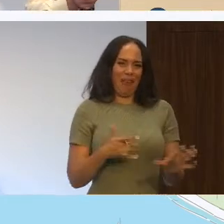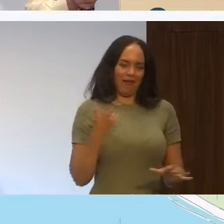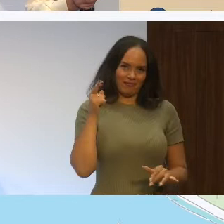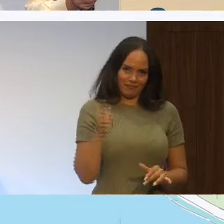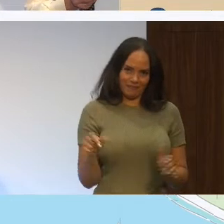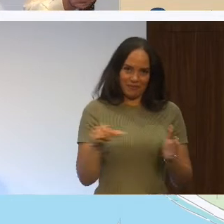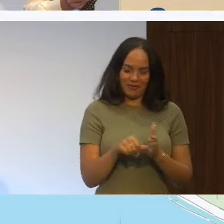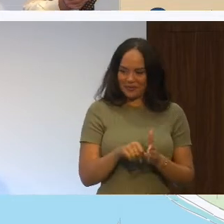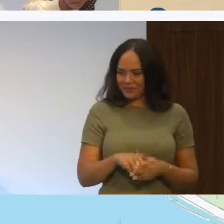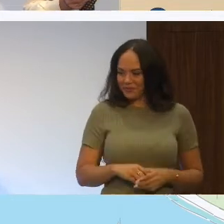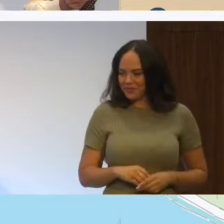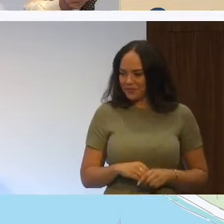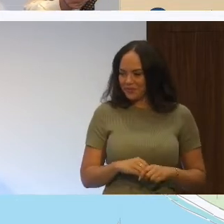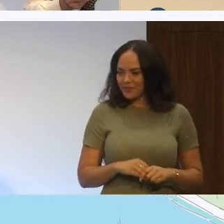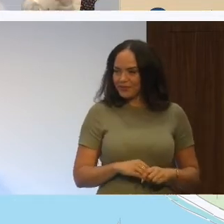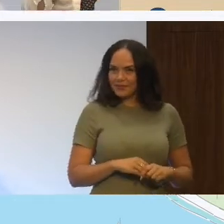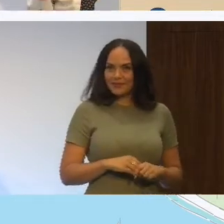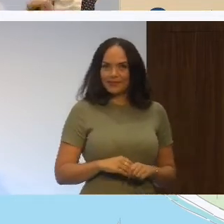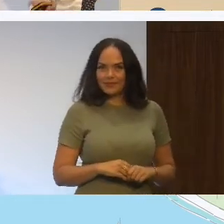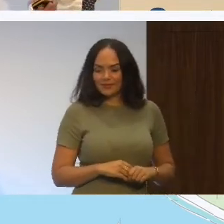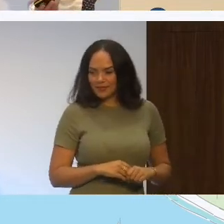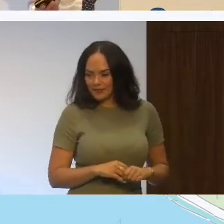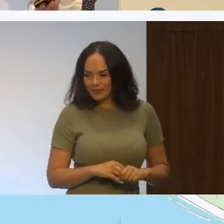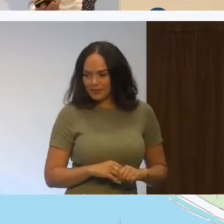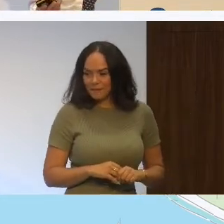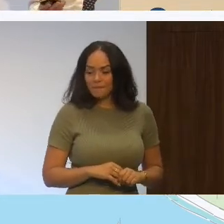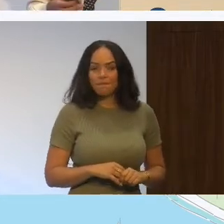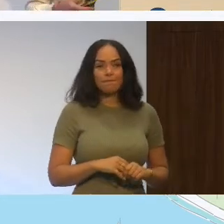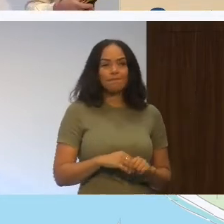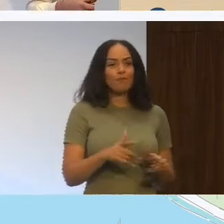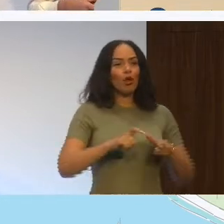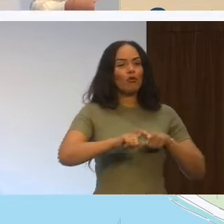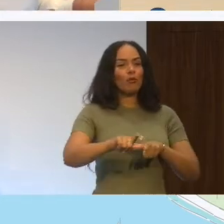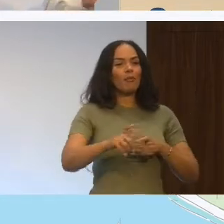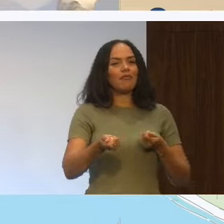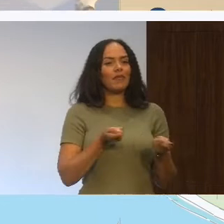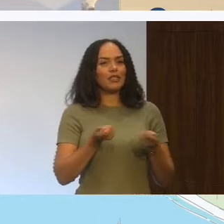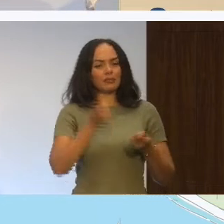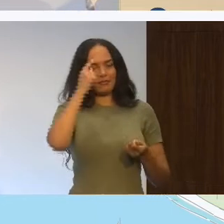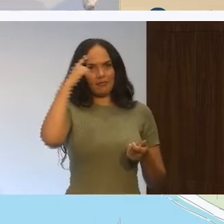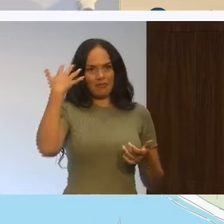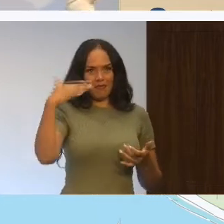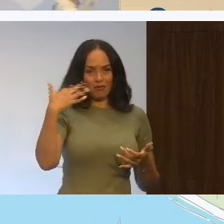Okay. So I keep management of migraine and people try lots of different things.